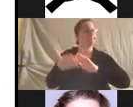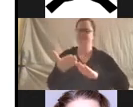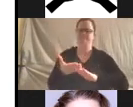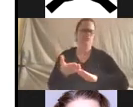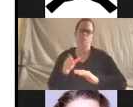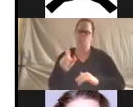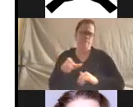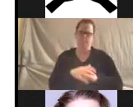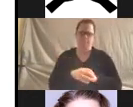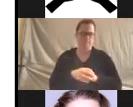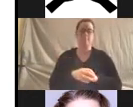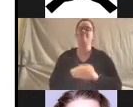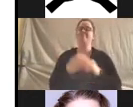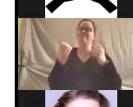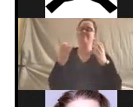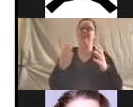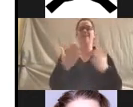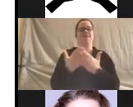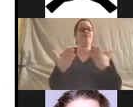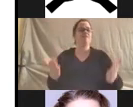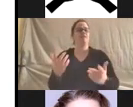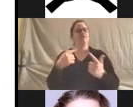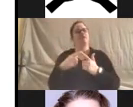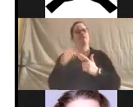There are many things about government process,